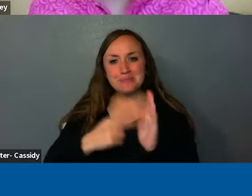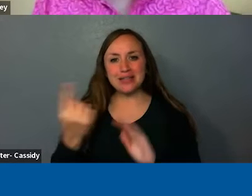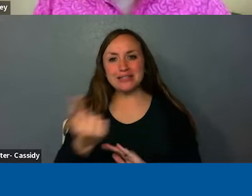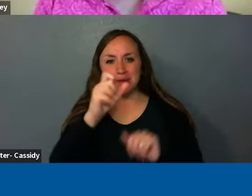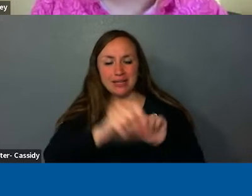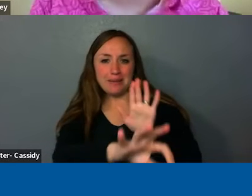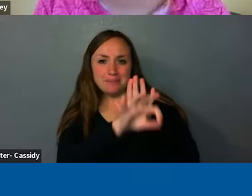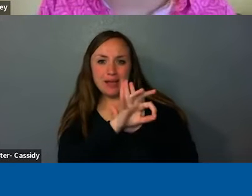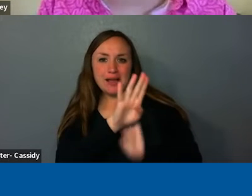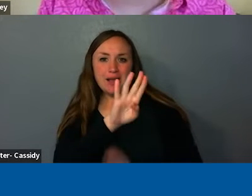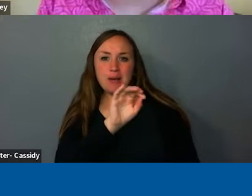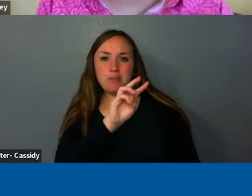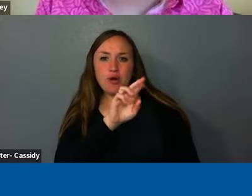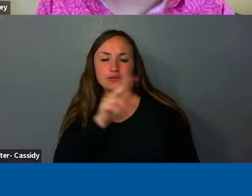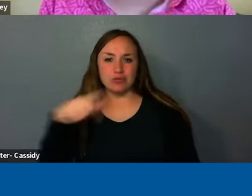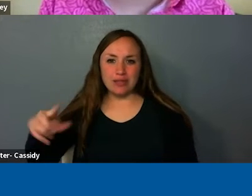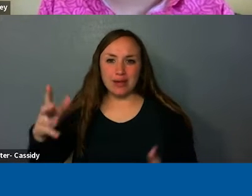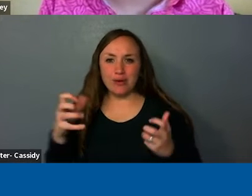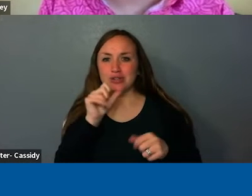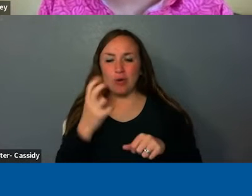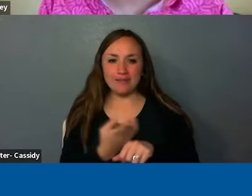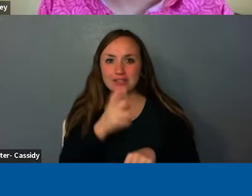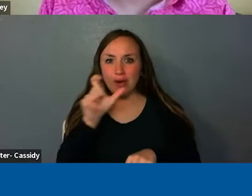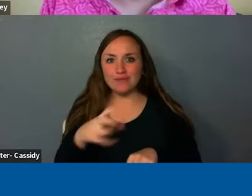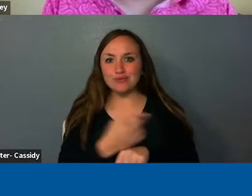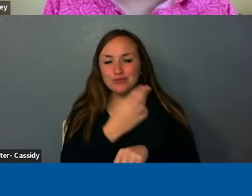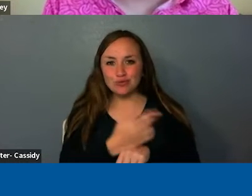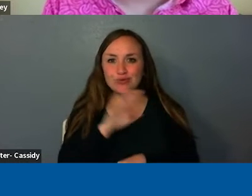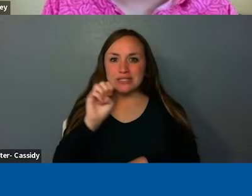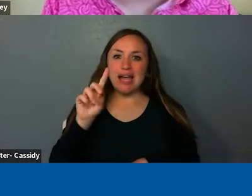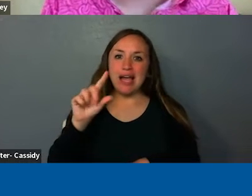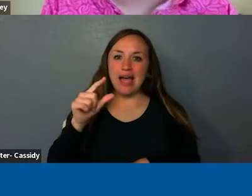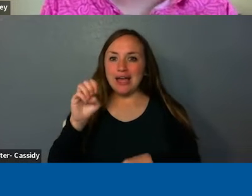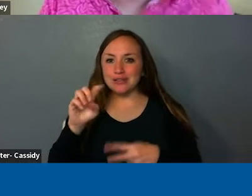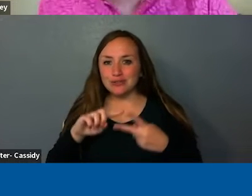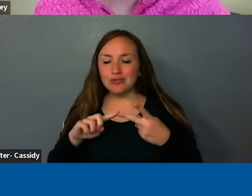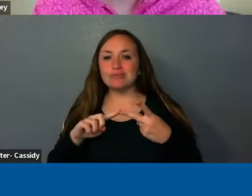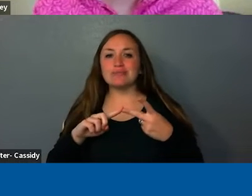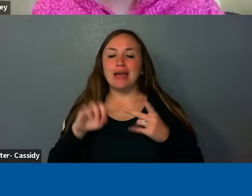that they want and not use Internet Explorer or Edge only to get the full forced color mode experience.